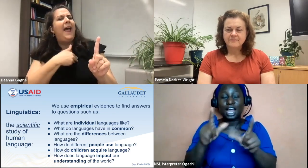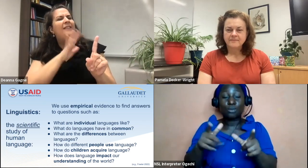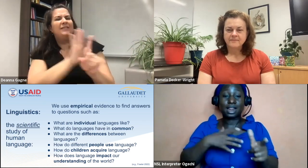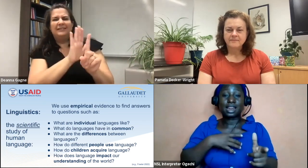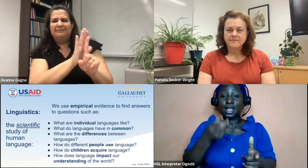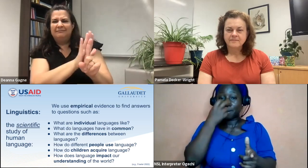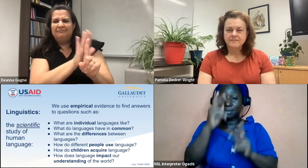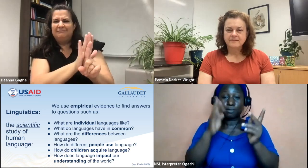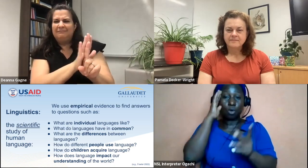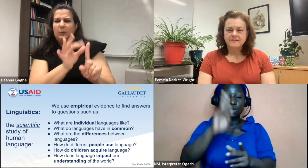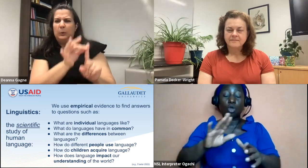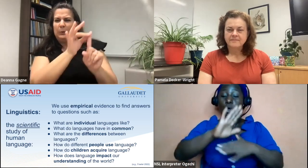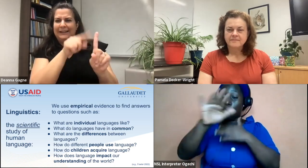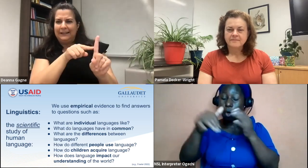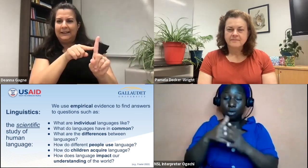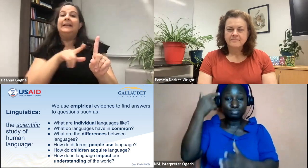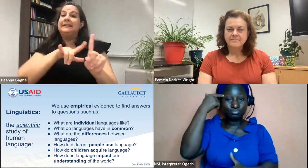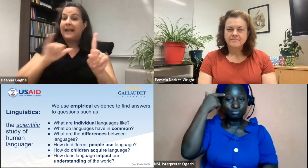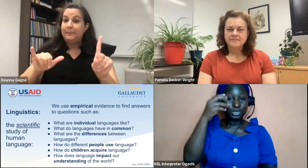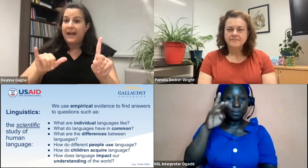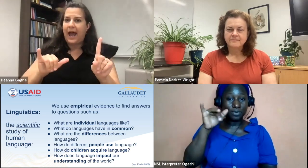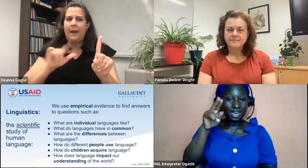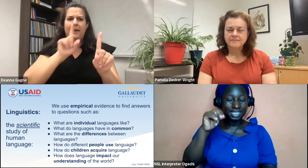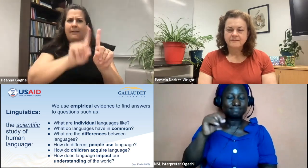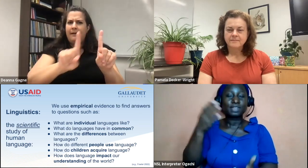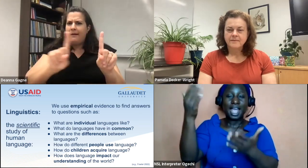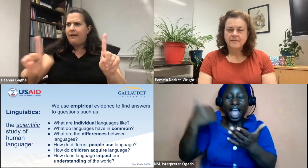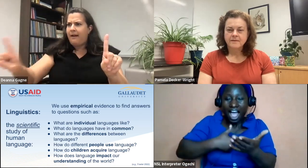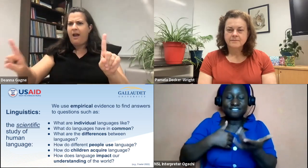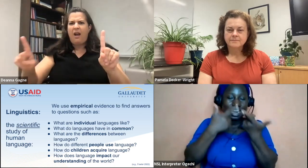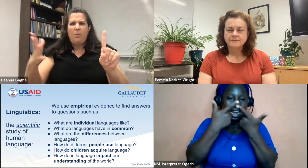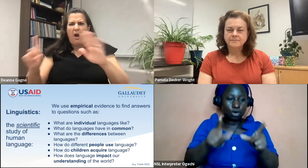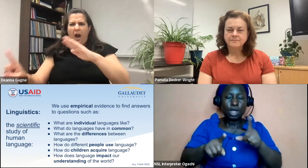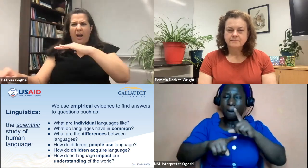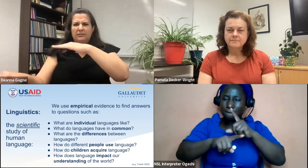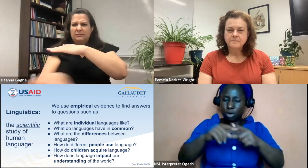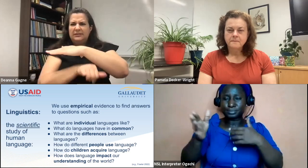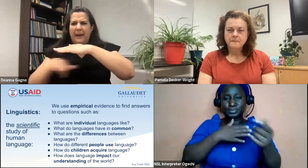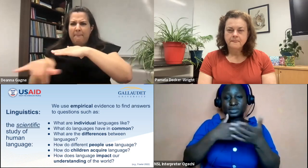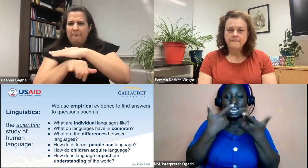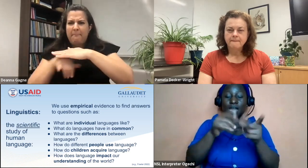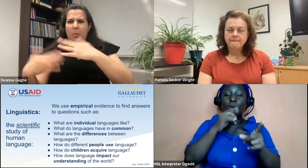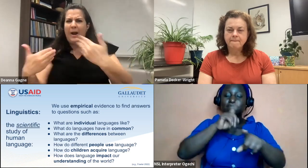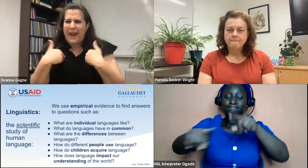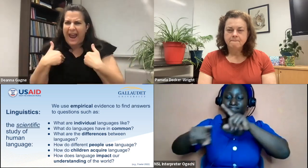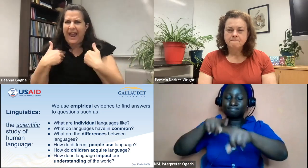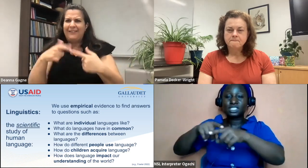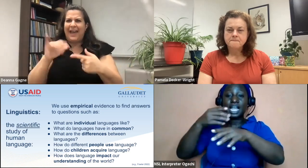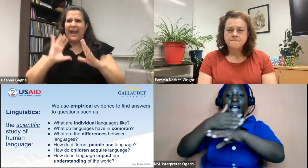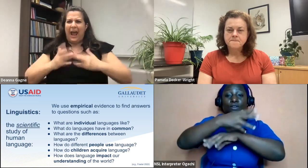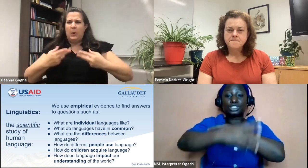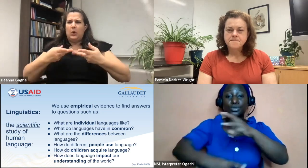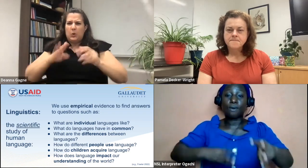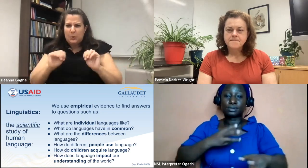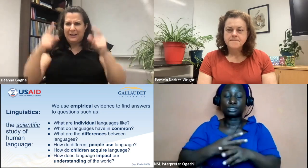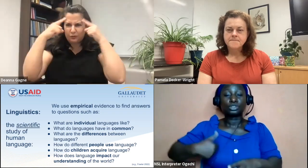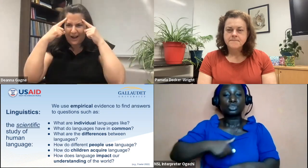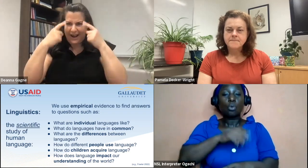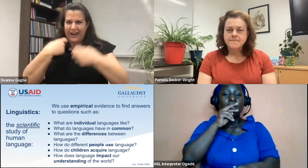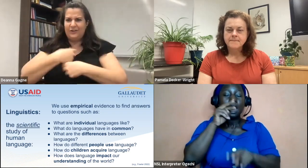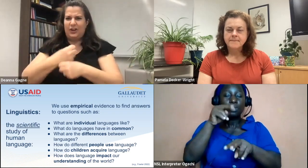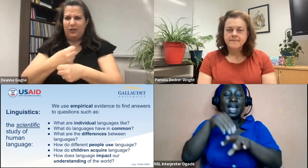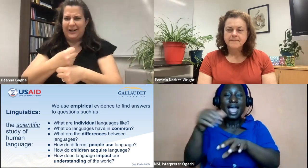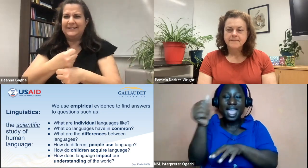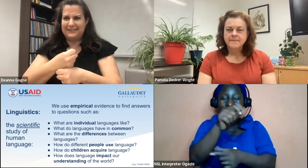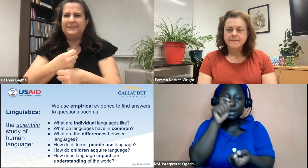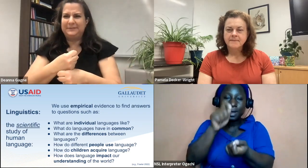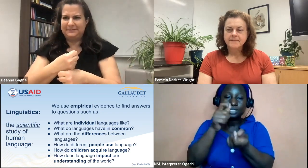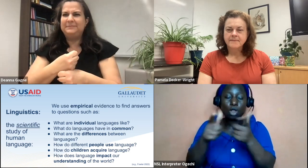we're, we're looking at a particular language. We might be examining what's unique about that language. We are awesome, though looking at what our common underlying features of language on on the whole.